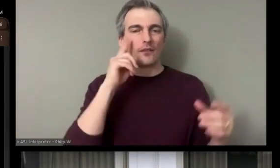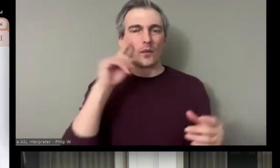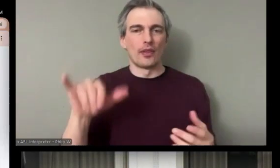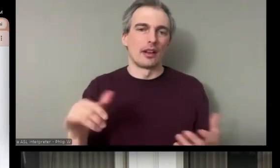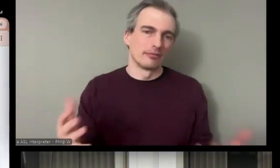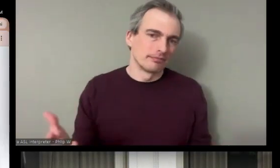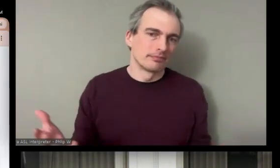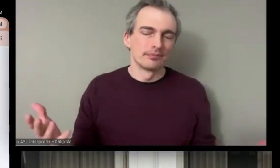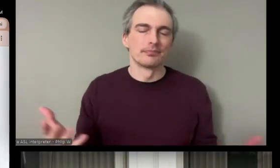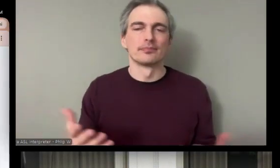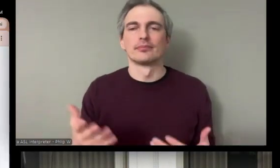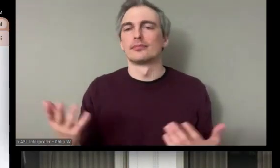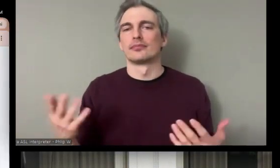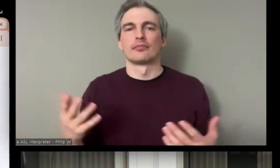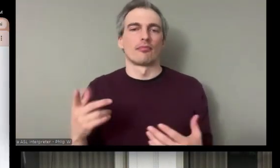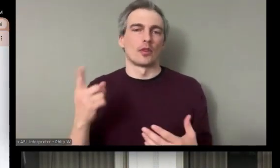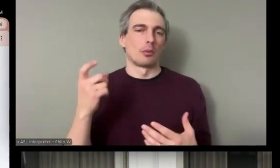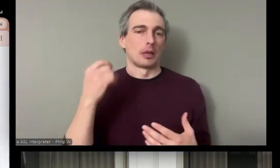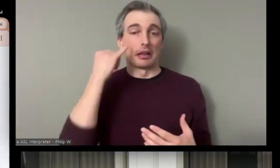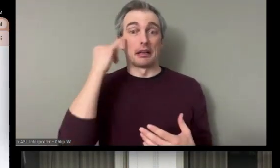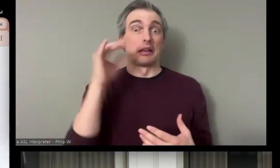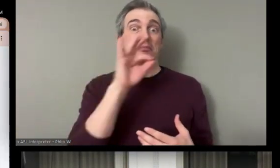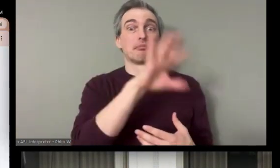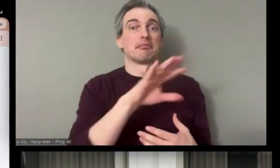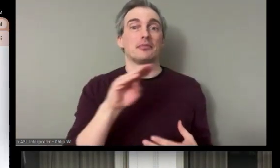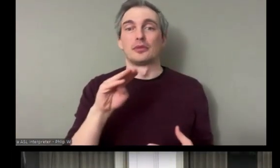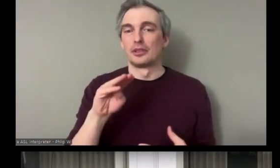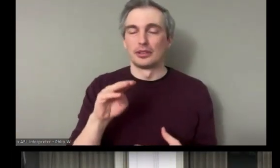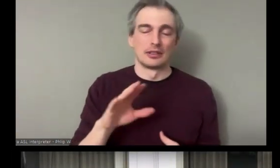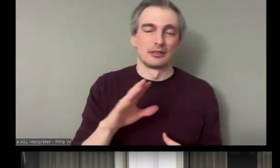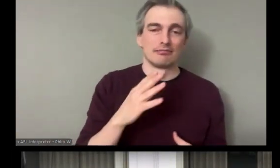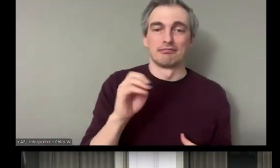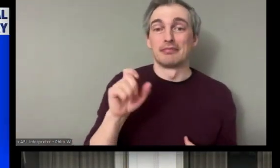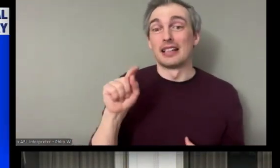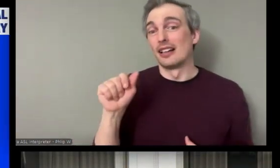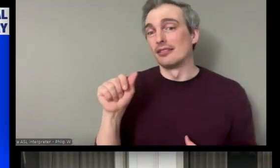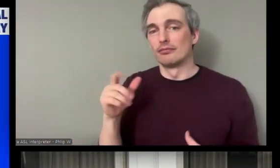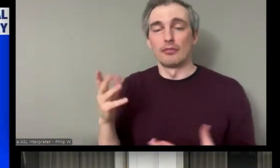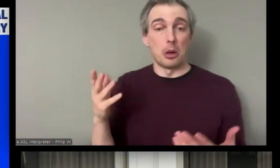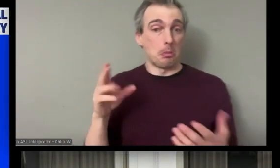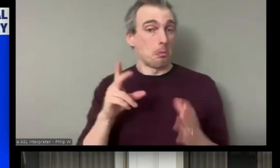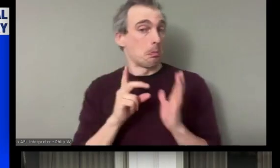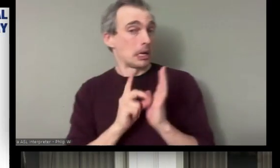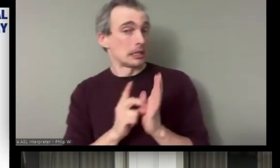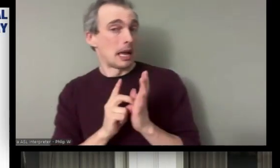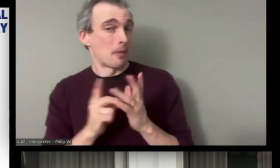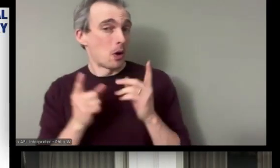But my demo did work! I didn't go into VR. Because I thought... It's just a little much. But thanks for the